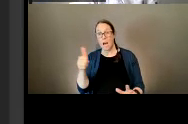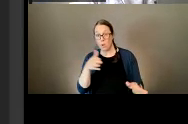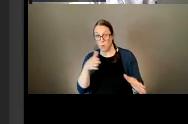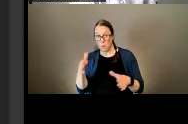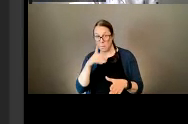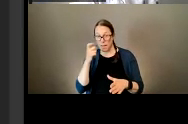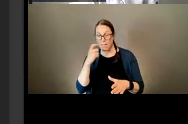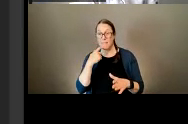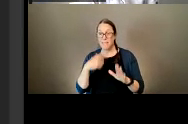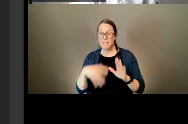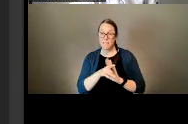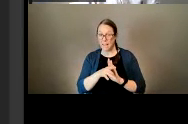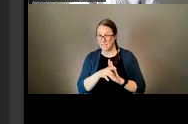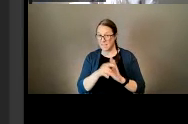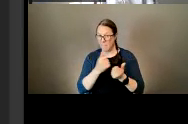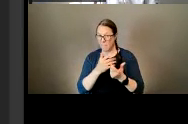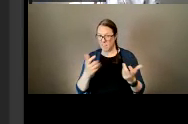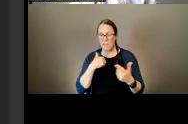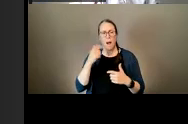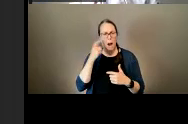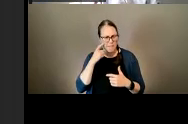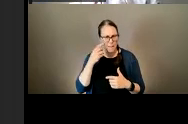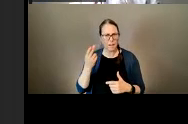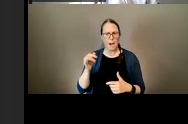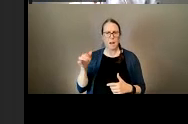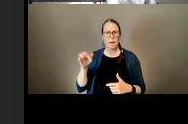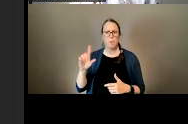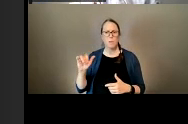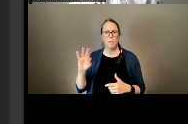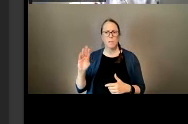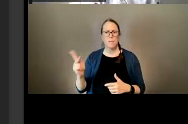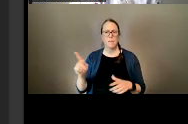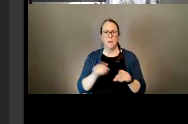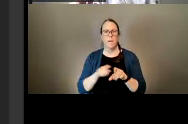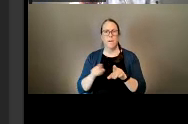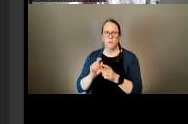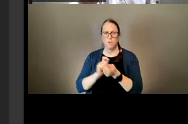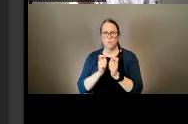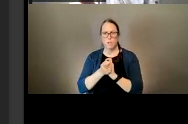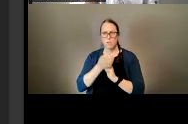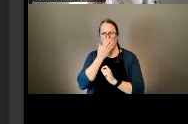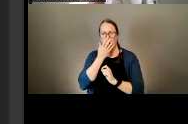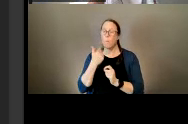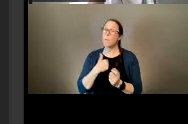I think the hyperlink gets also selected. Since it is a hyperlink, we would like it to be different.